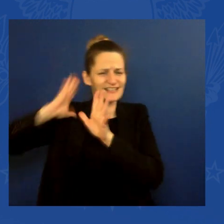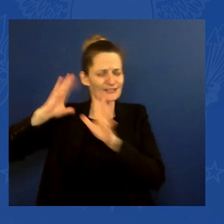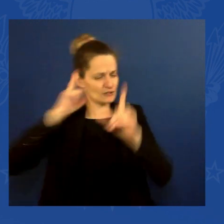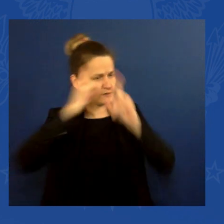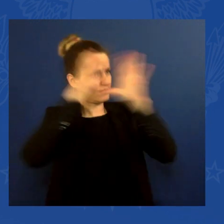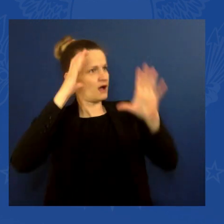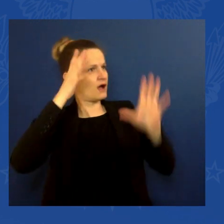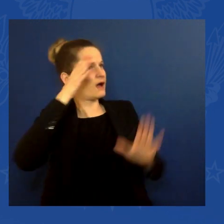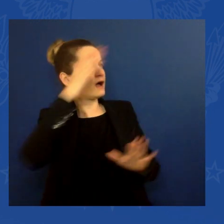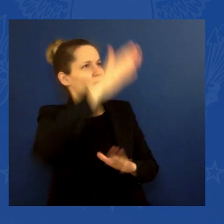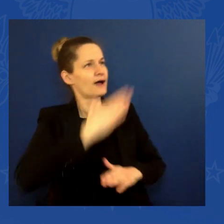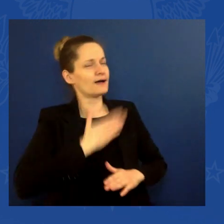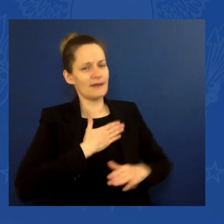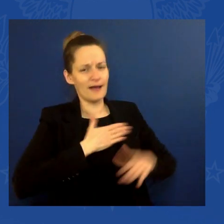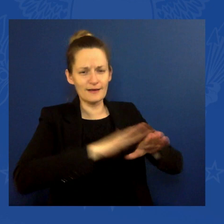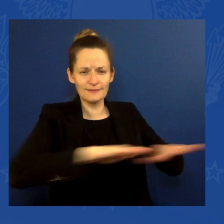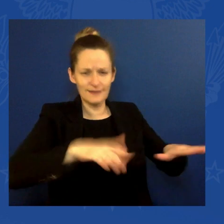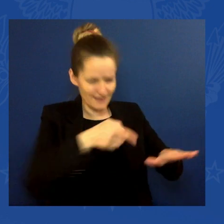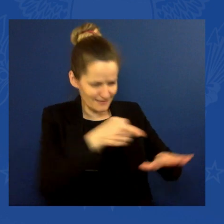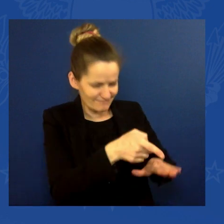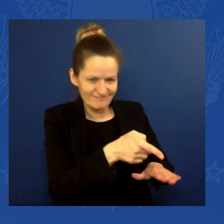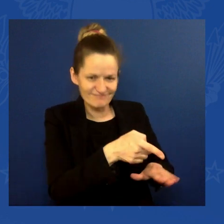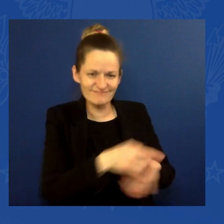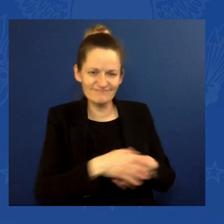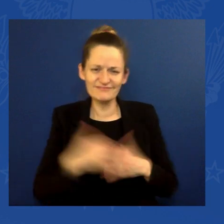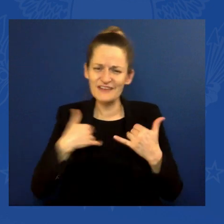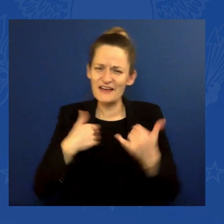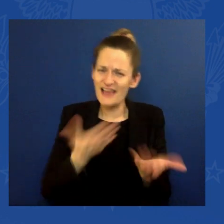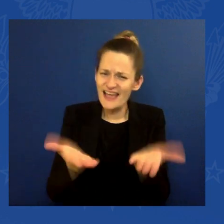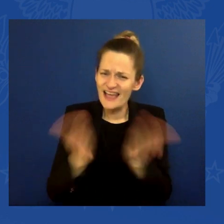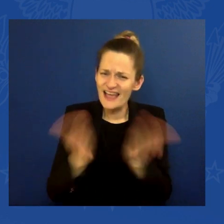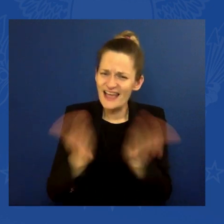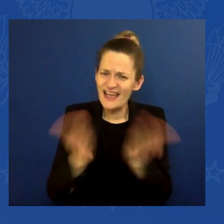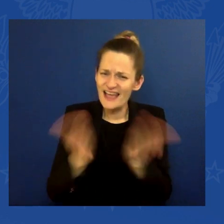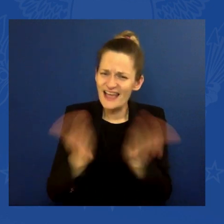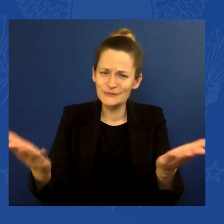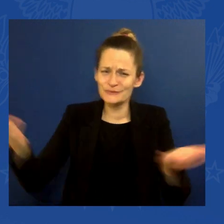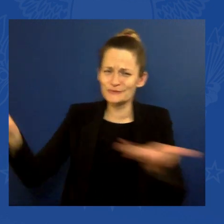in welcoming the 46th President of the United States, Joe Biden.